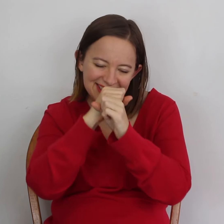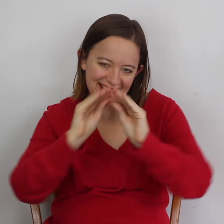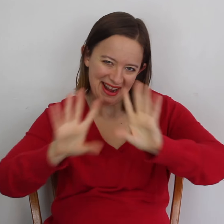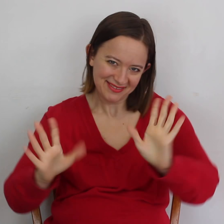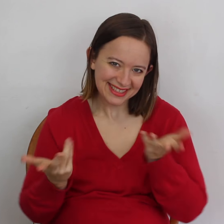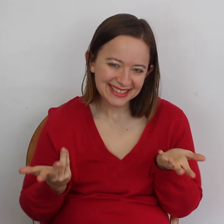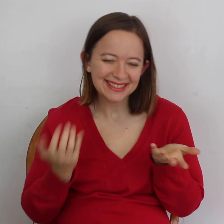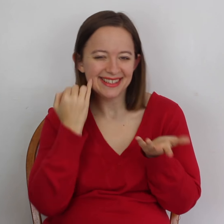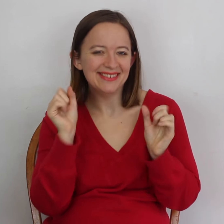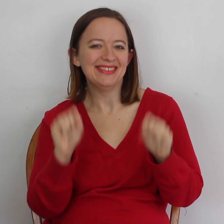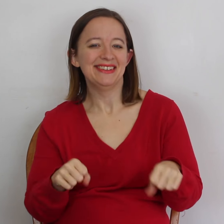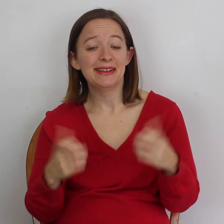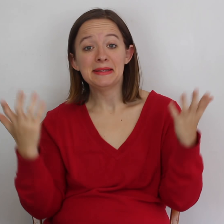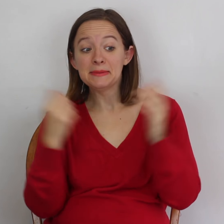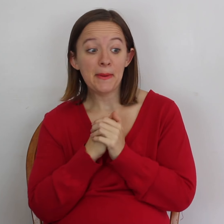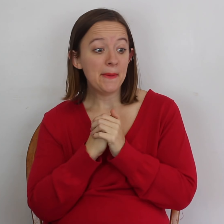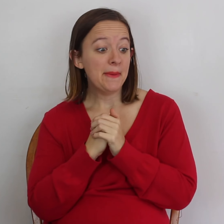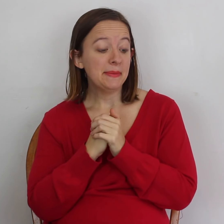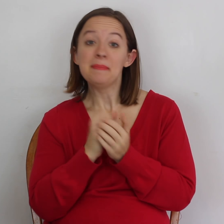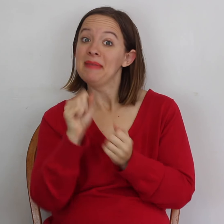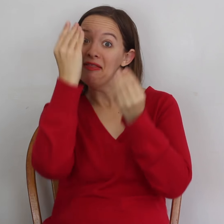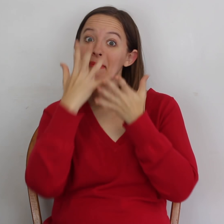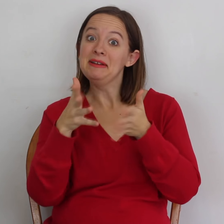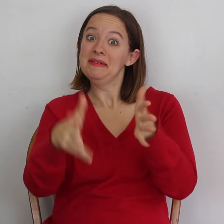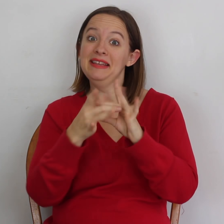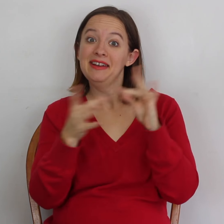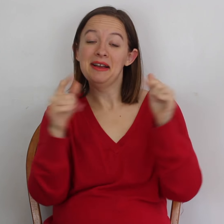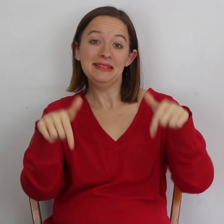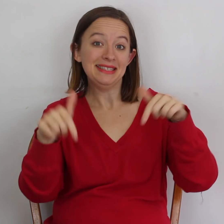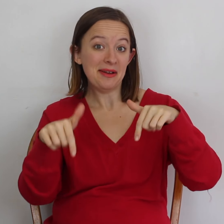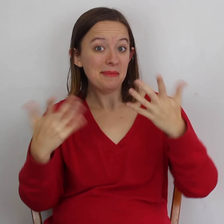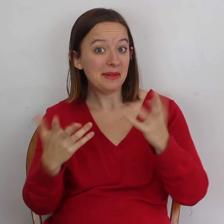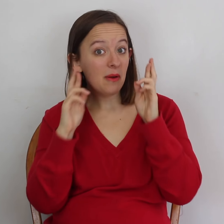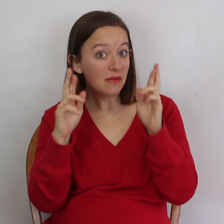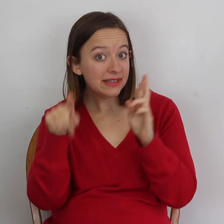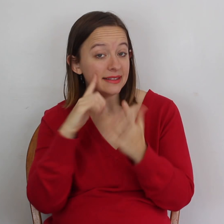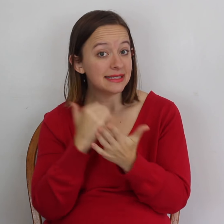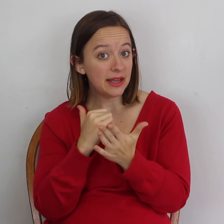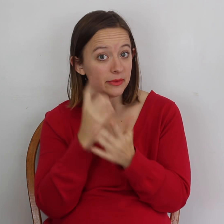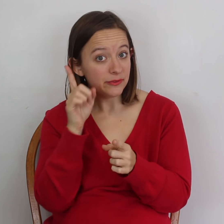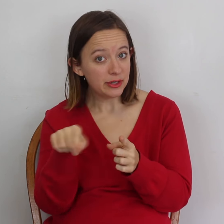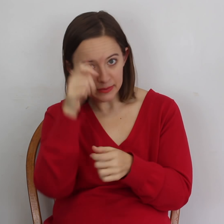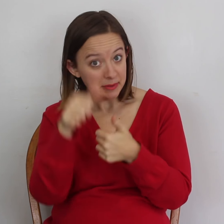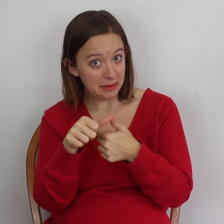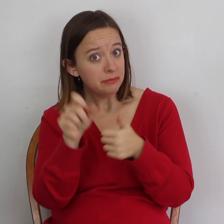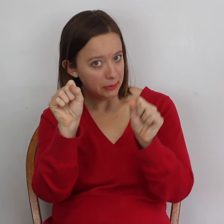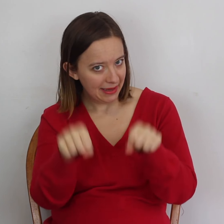So like I said, just short and informational. I'm curious, when do you tend to say no? Do you feel guilty when you do it?